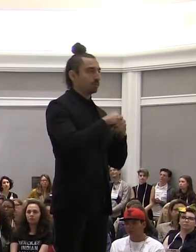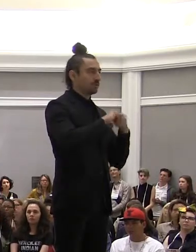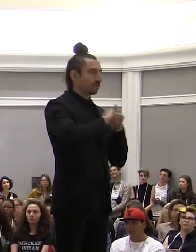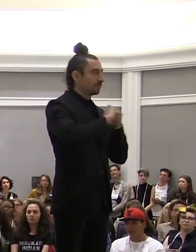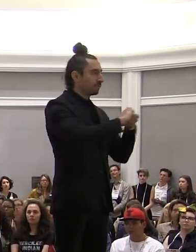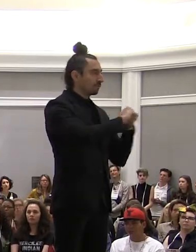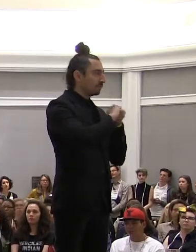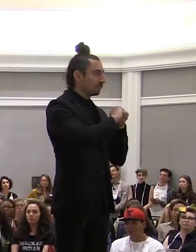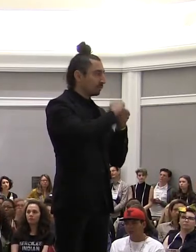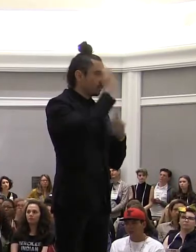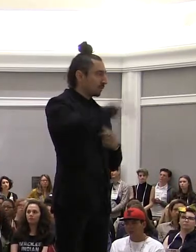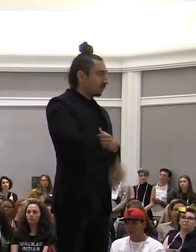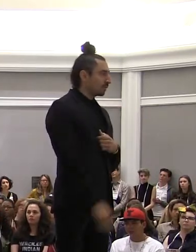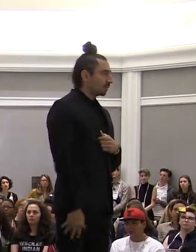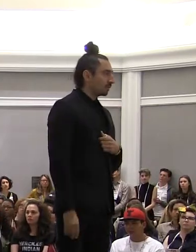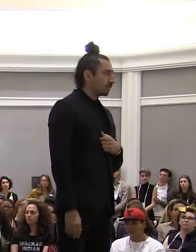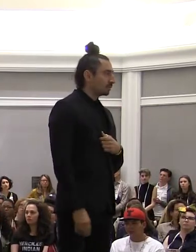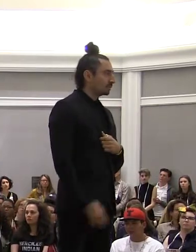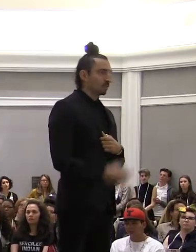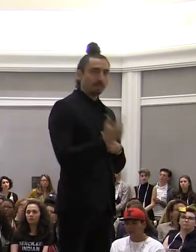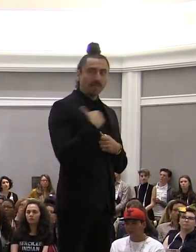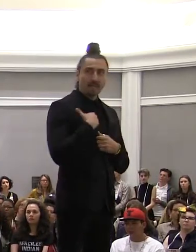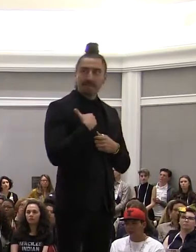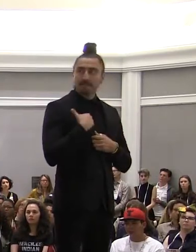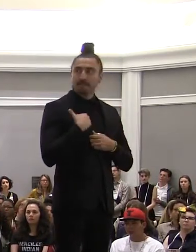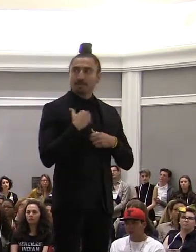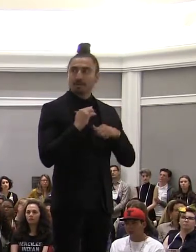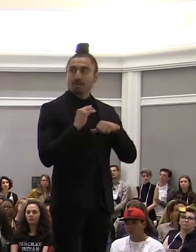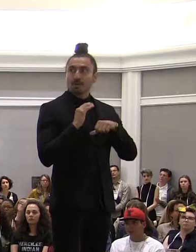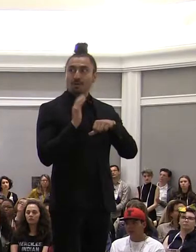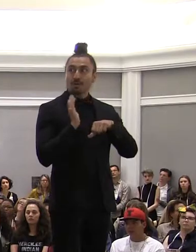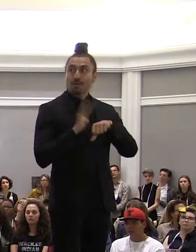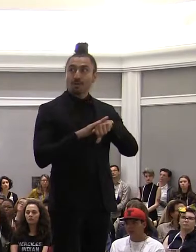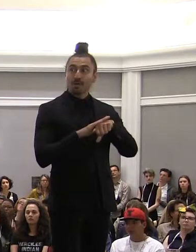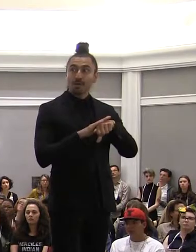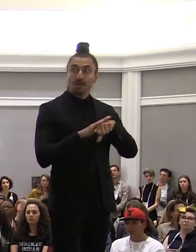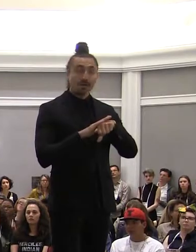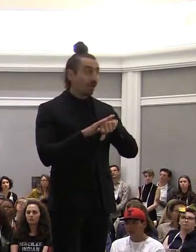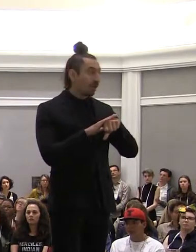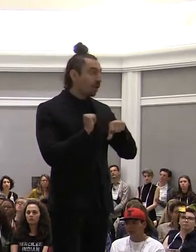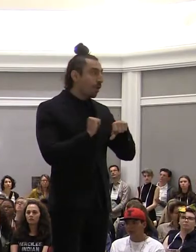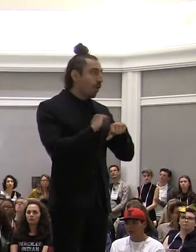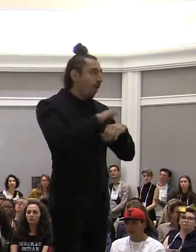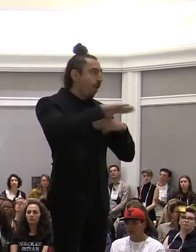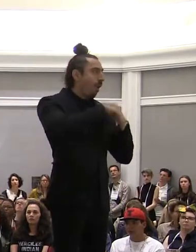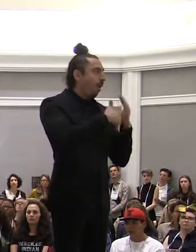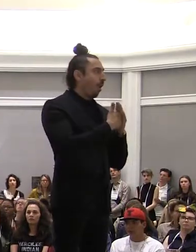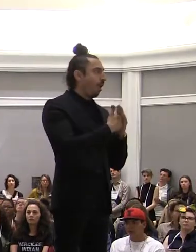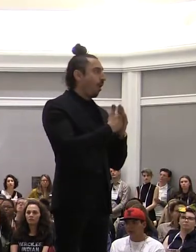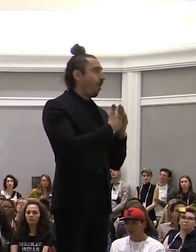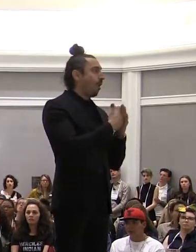Okay, so I'm going to call out call in all-gender bathrooms. (Hannah) Thank you!